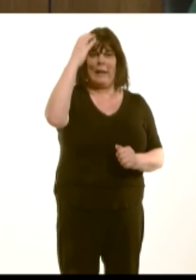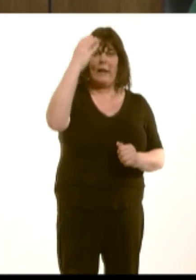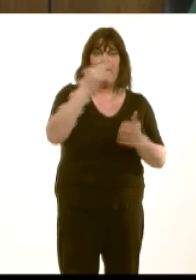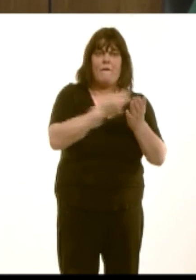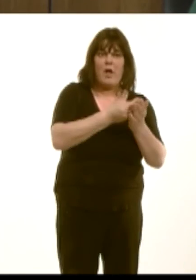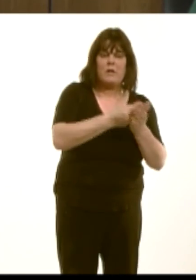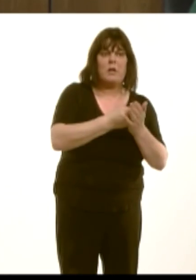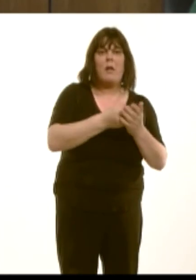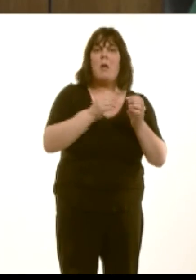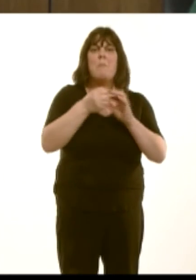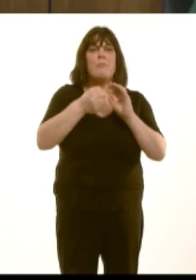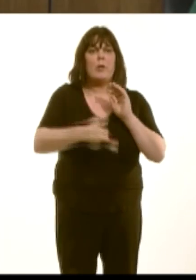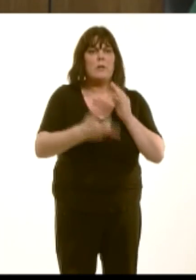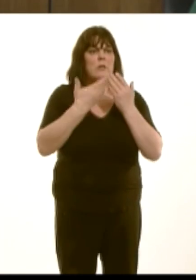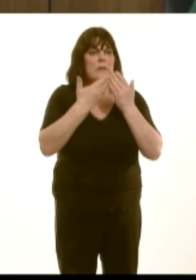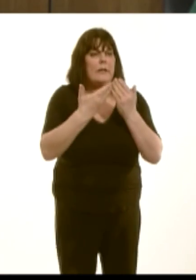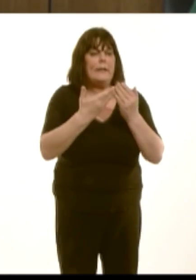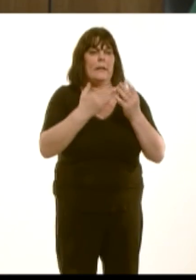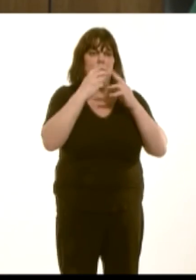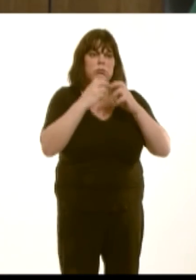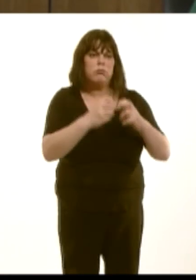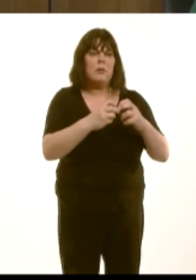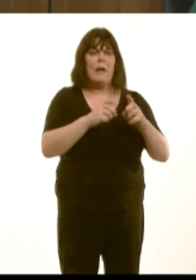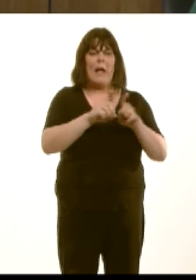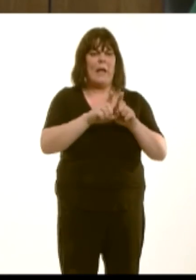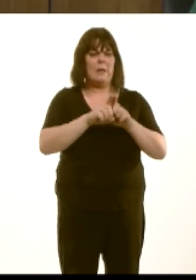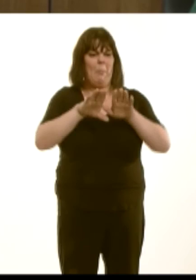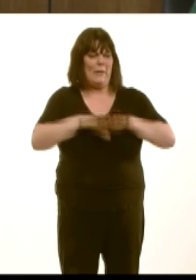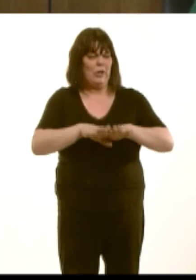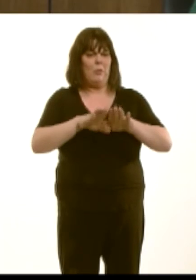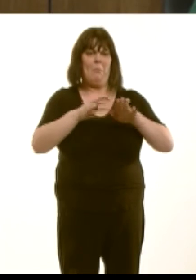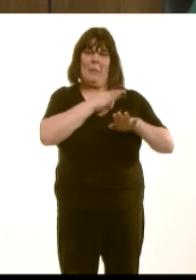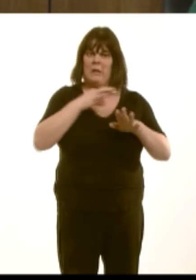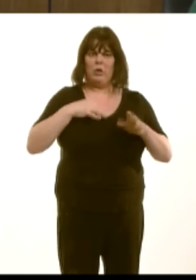Bristol study and weíve known from whatís been written in the BMJ that the cancer drugs